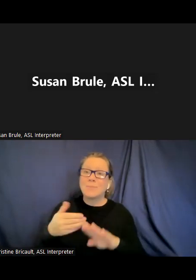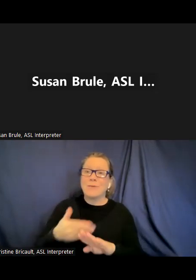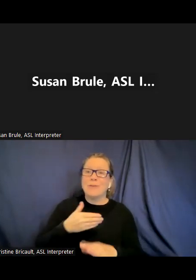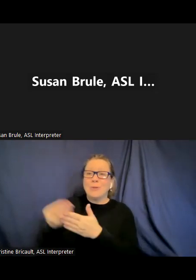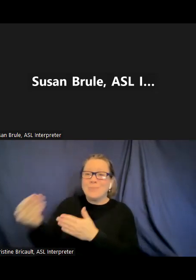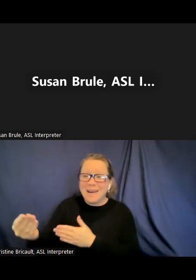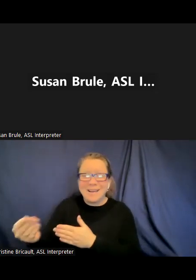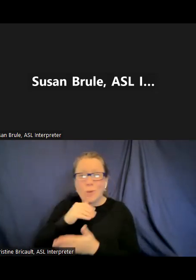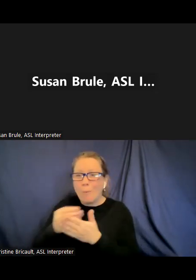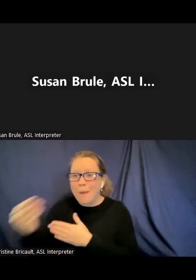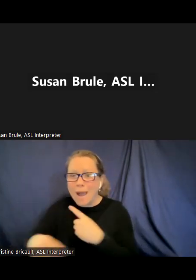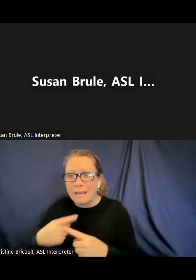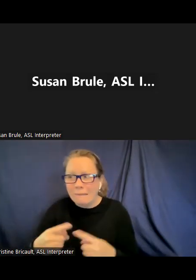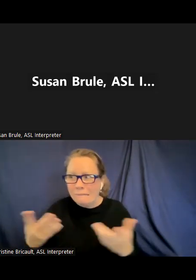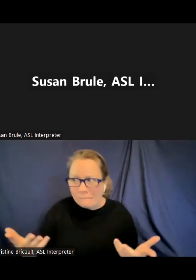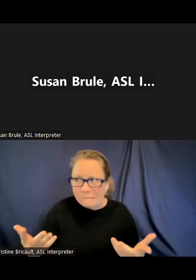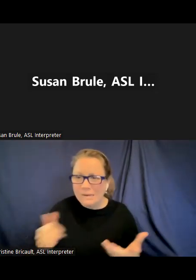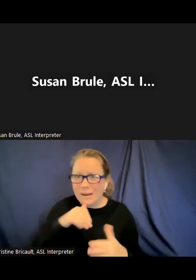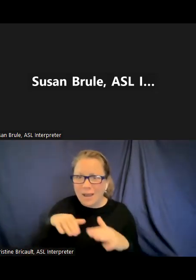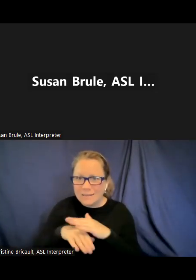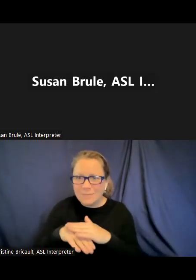Because it's a lot harder to mitigate something